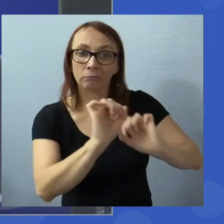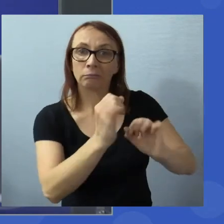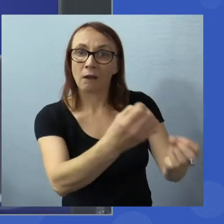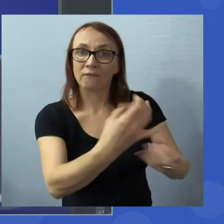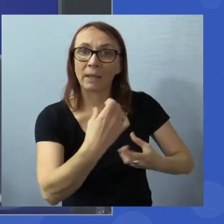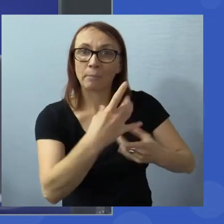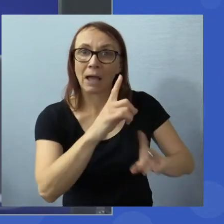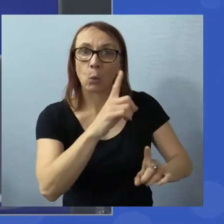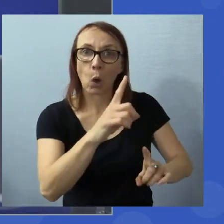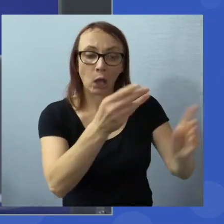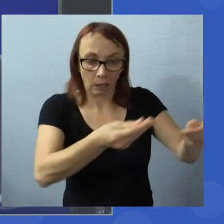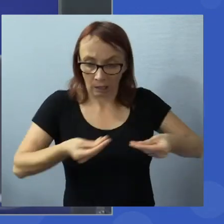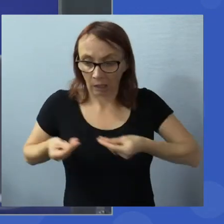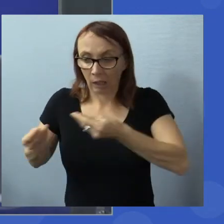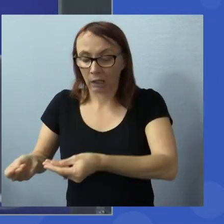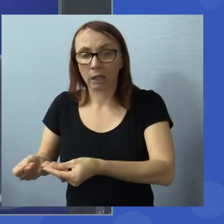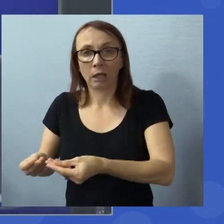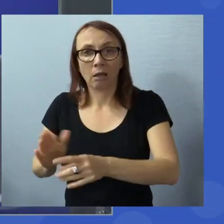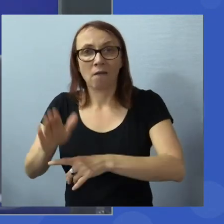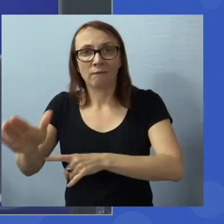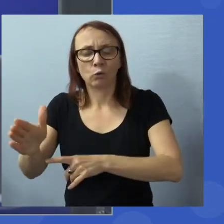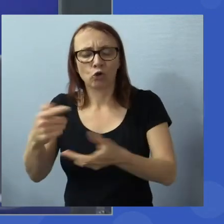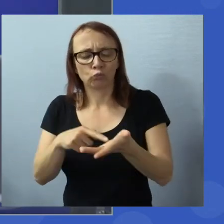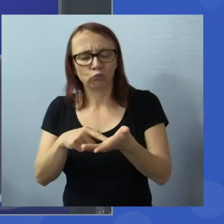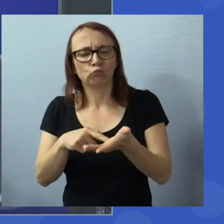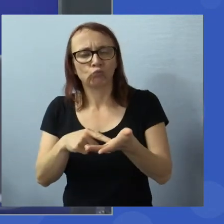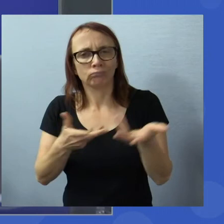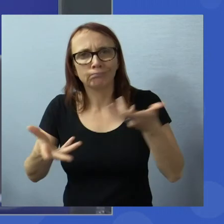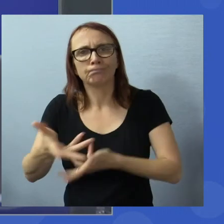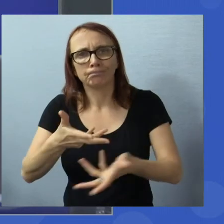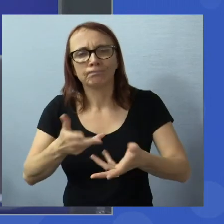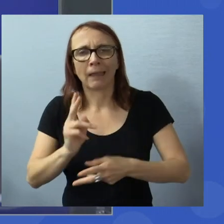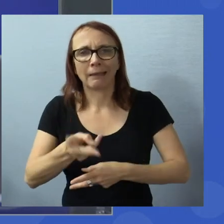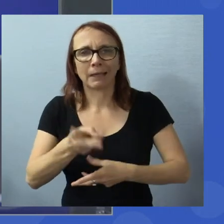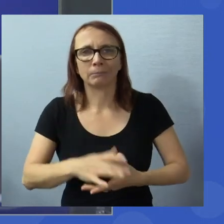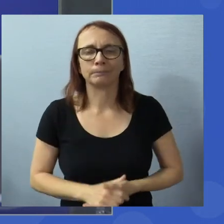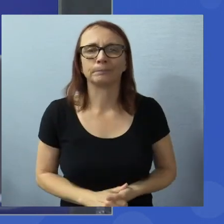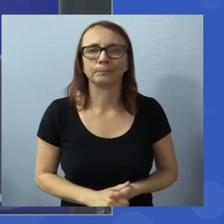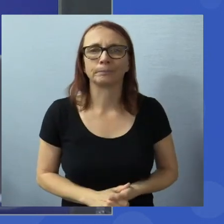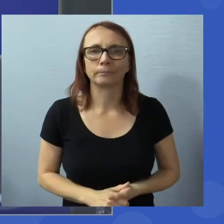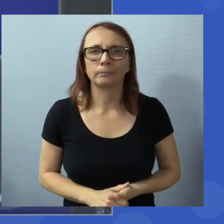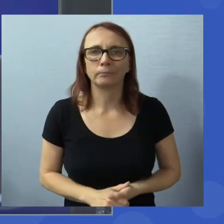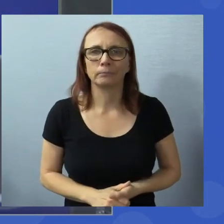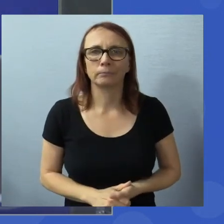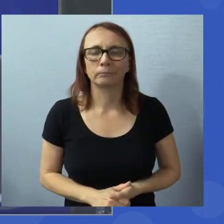your report and your recommendations but as I said that all the all the actions